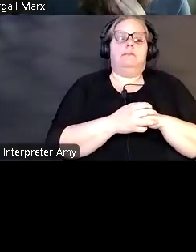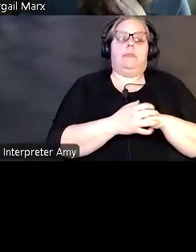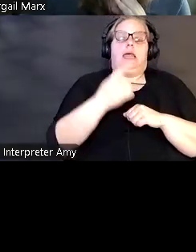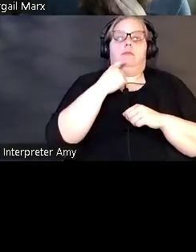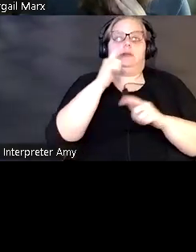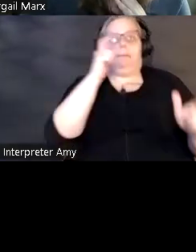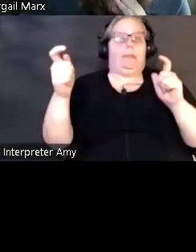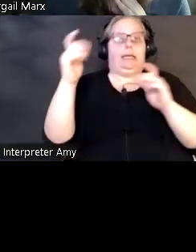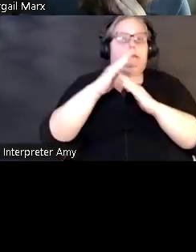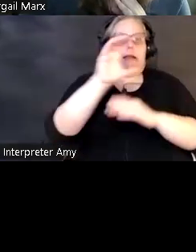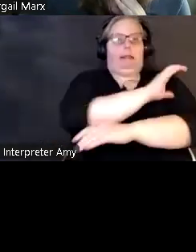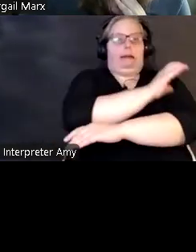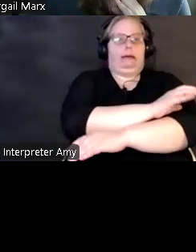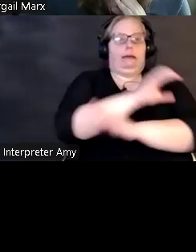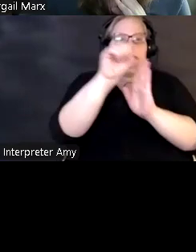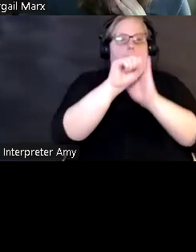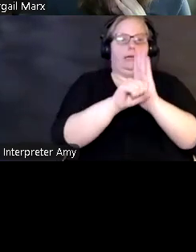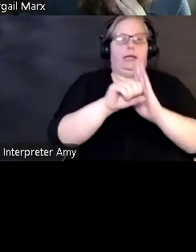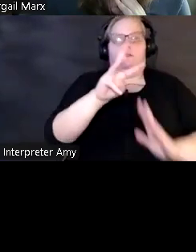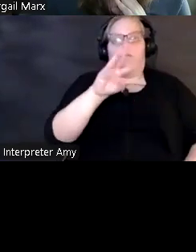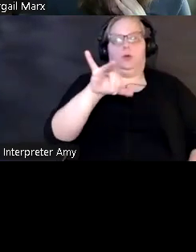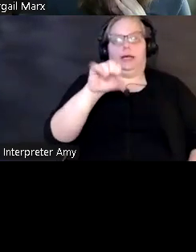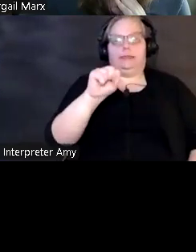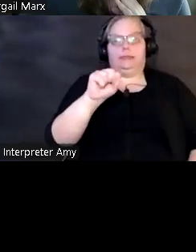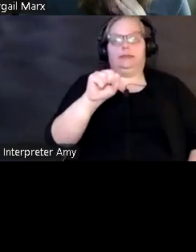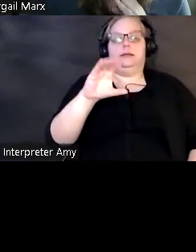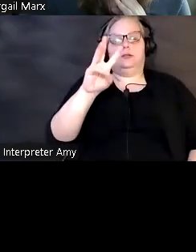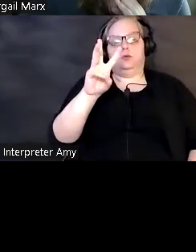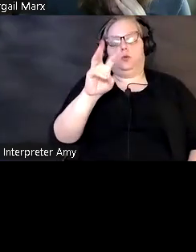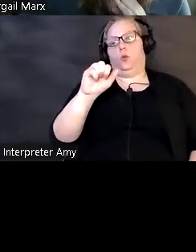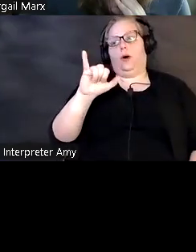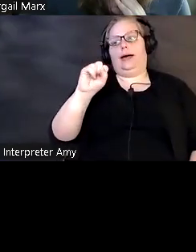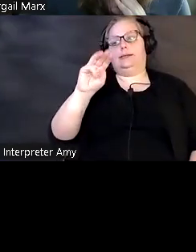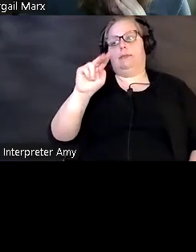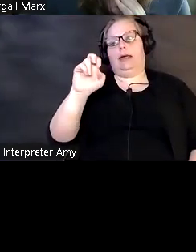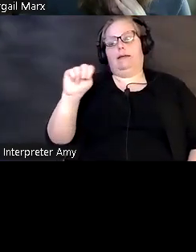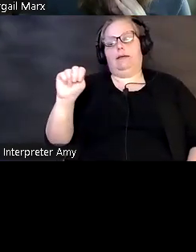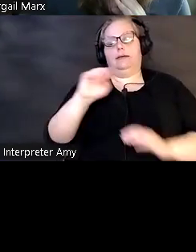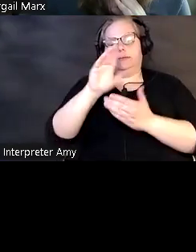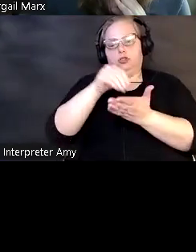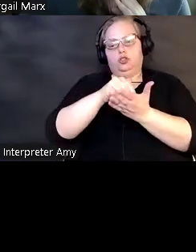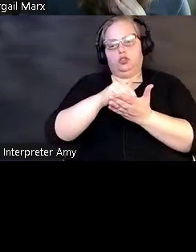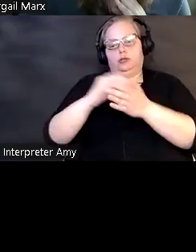of Wisconsin is the Waisman Center, which is affiliated with the UW.